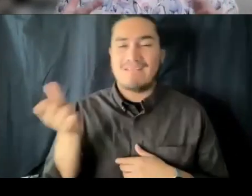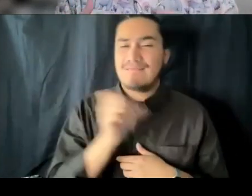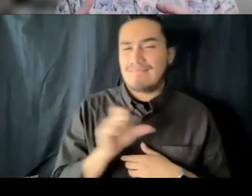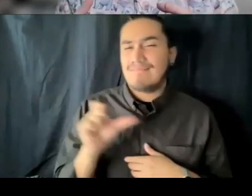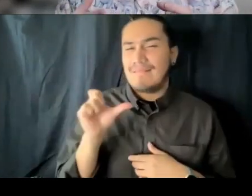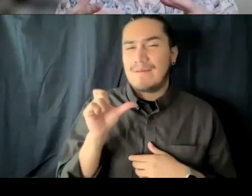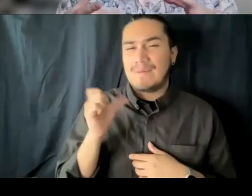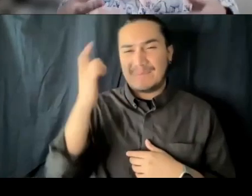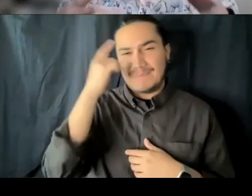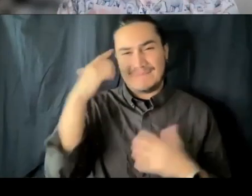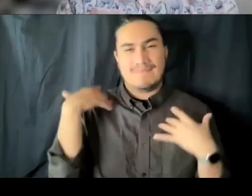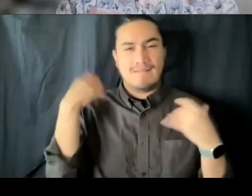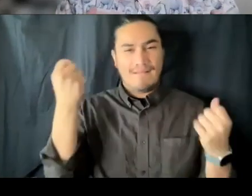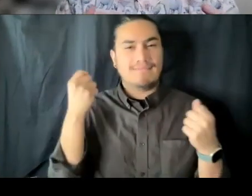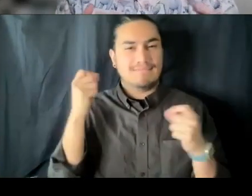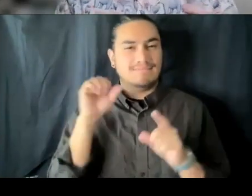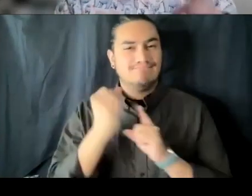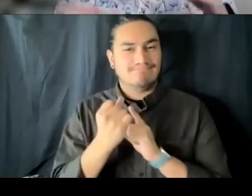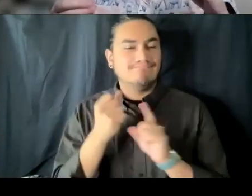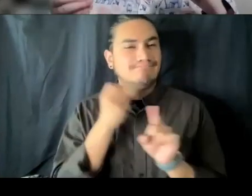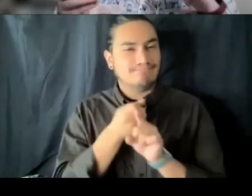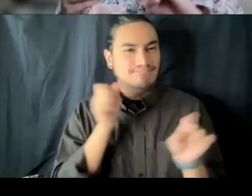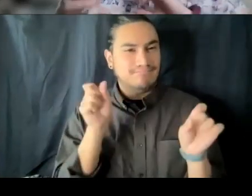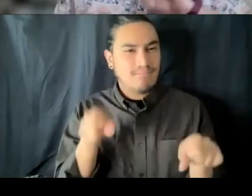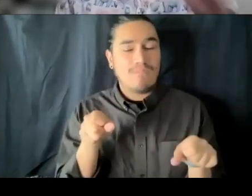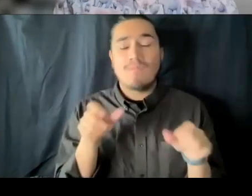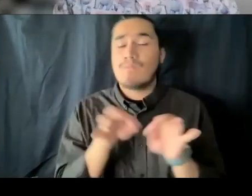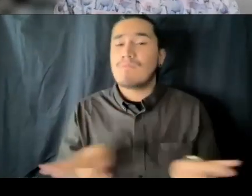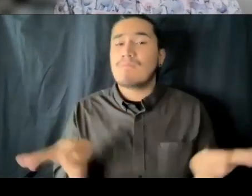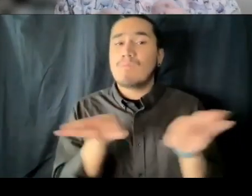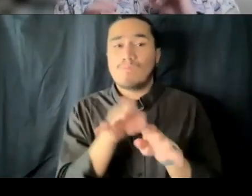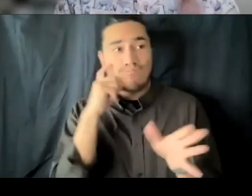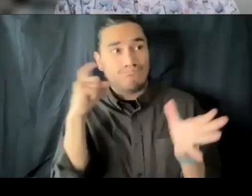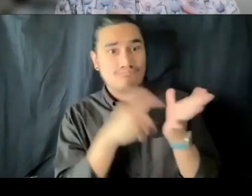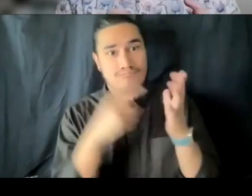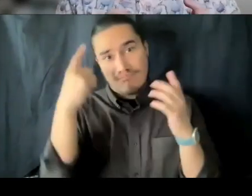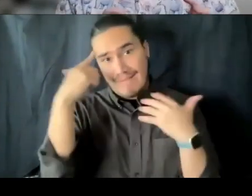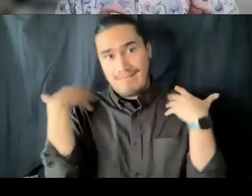So it's really important that we recognize that mental health complexities and concerns